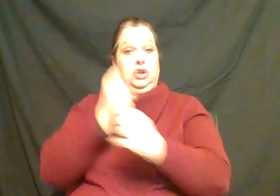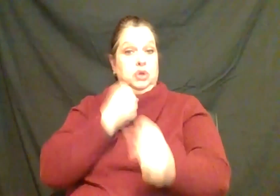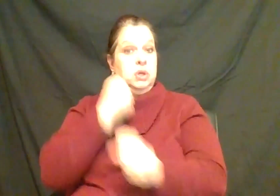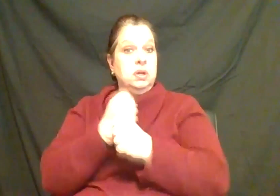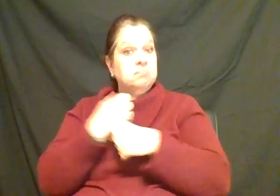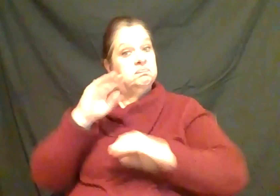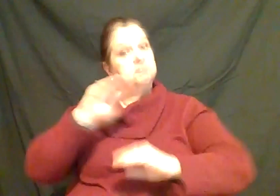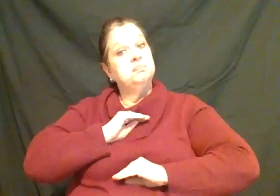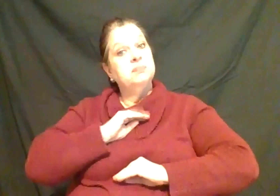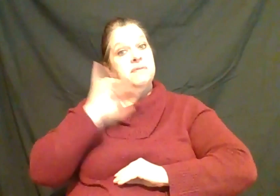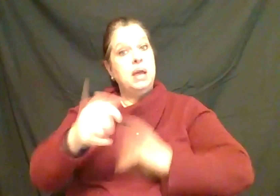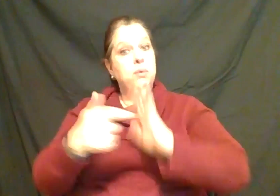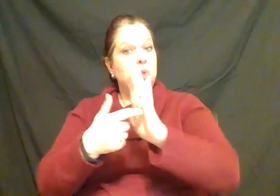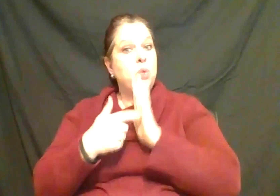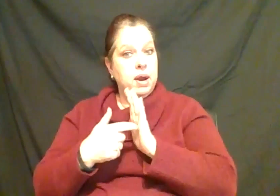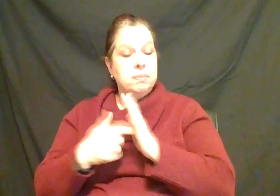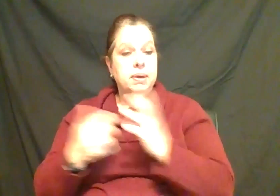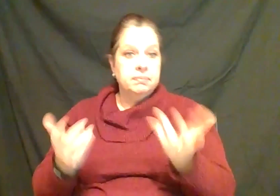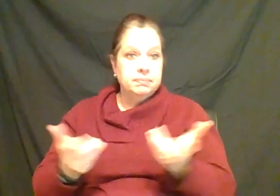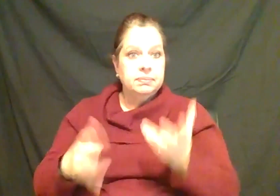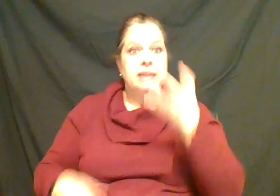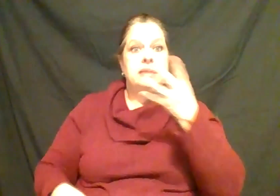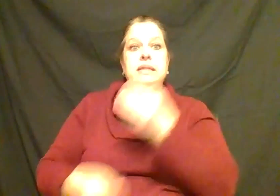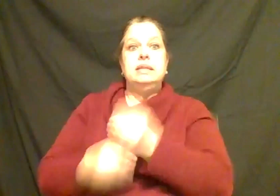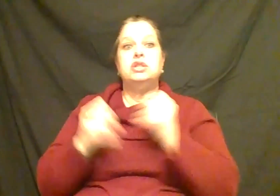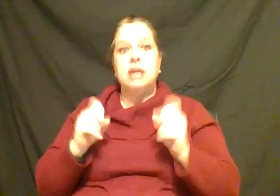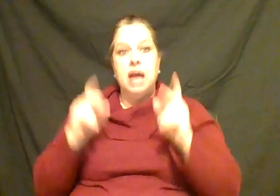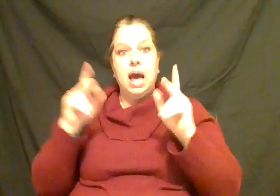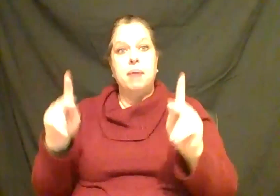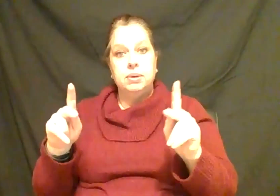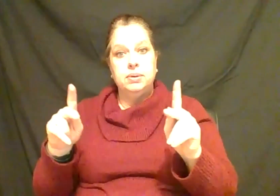so that's where again the additional opportunities come into play the third example i want to give is